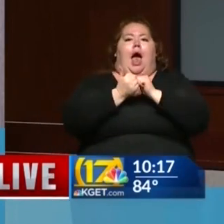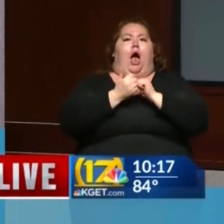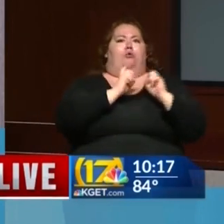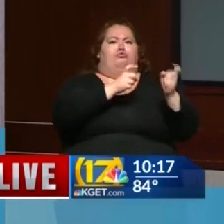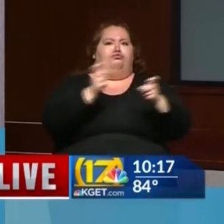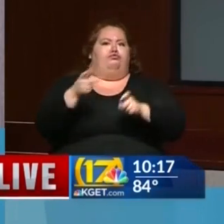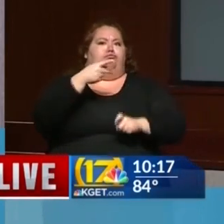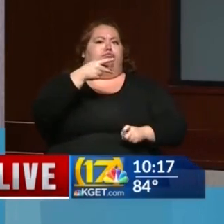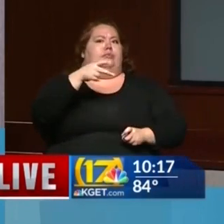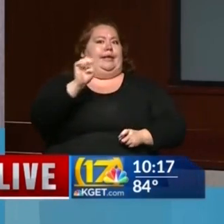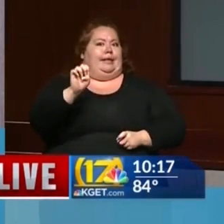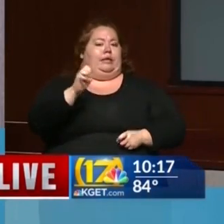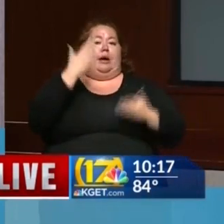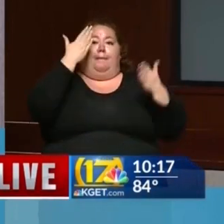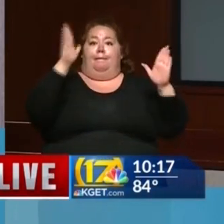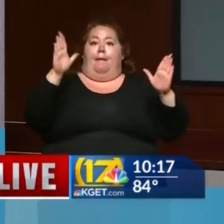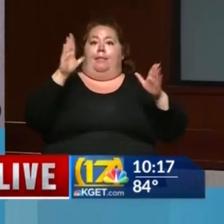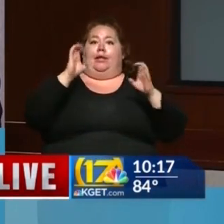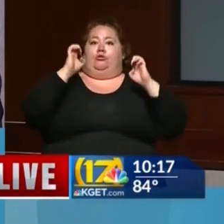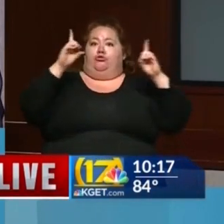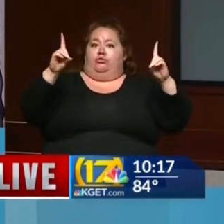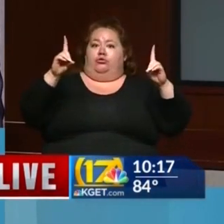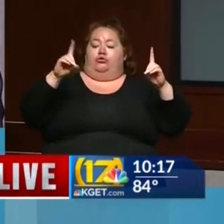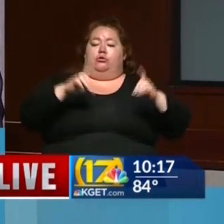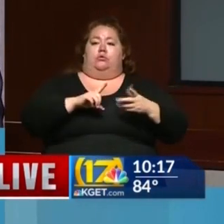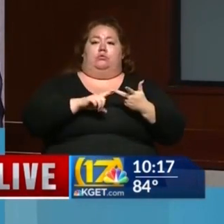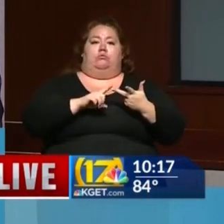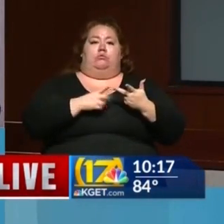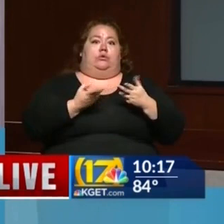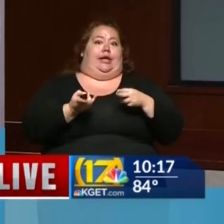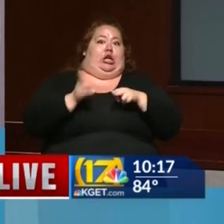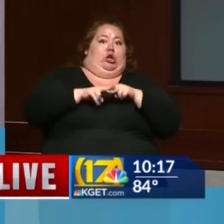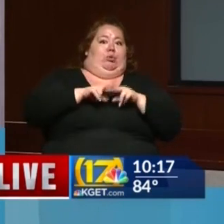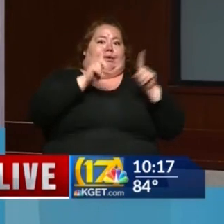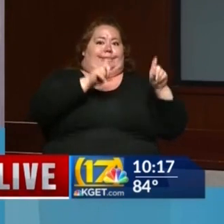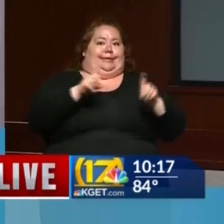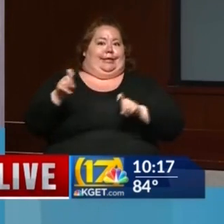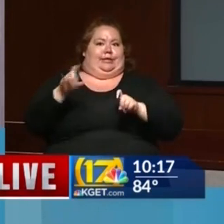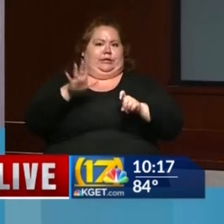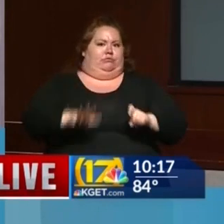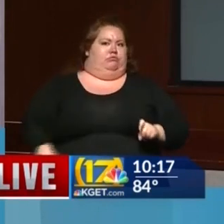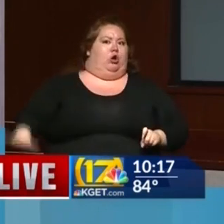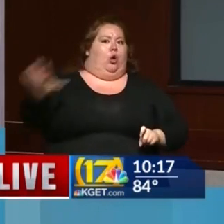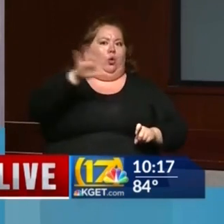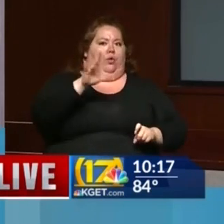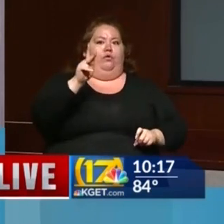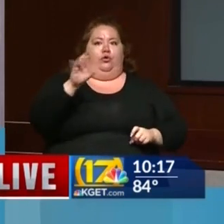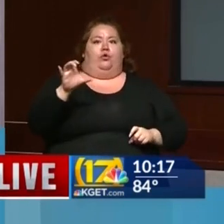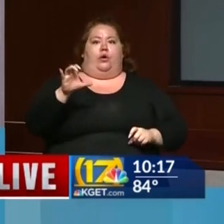WE ARE FOCUSING ON COMMUNITY BASED PARTNERSHIPS. OUR DISTRIBUTION OF PPE, PUBLIC